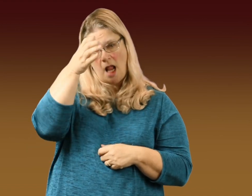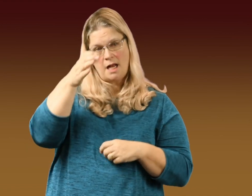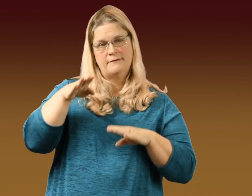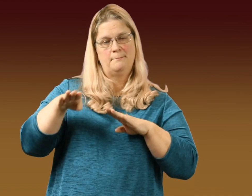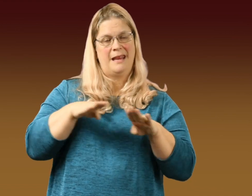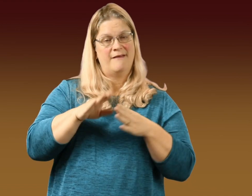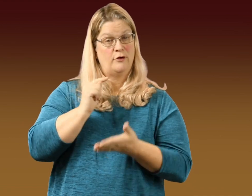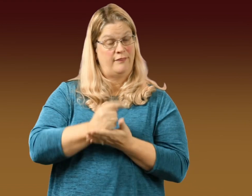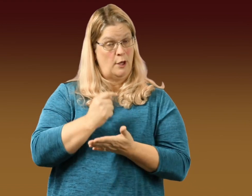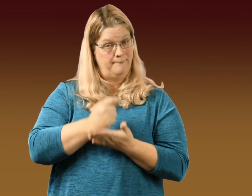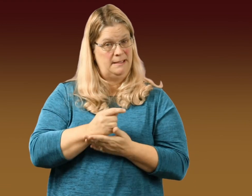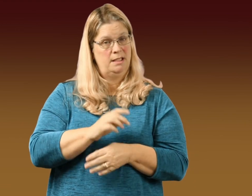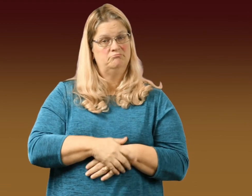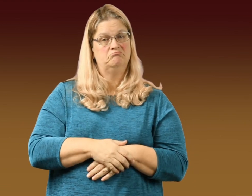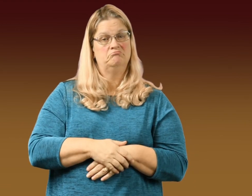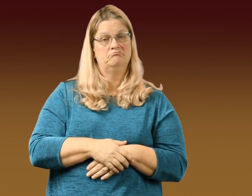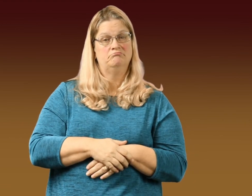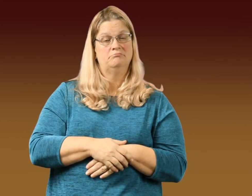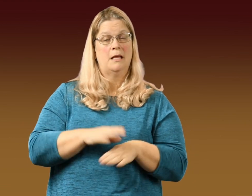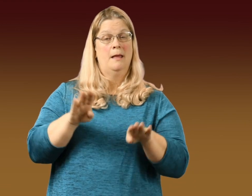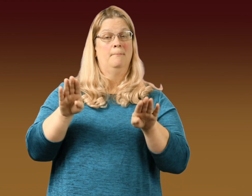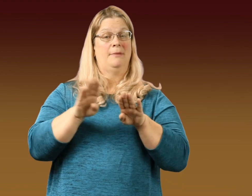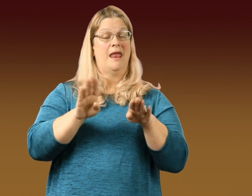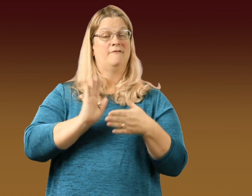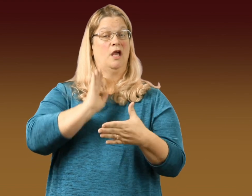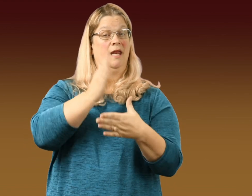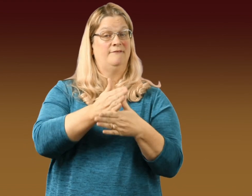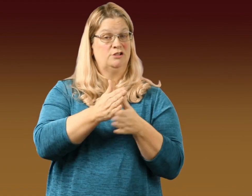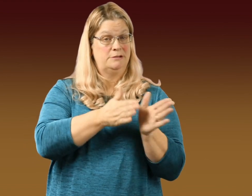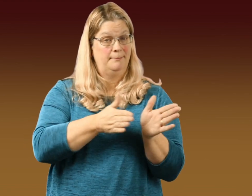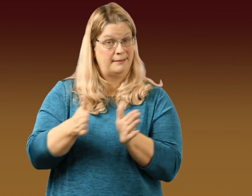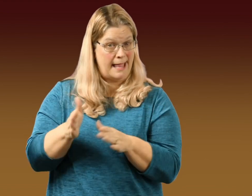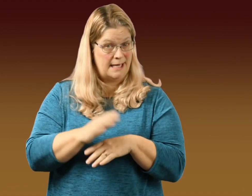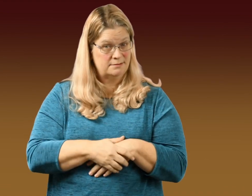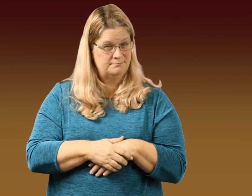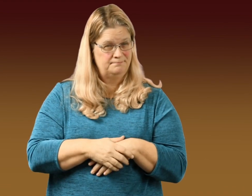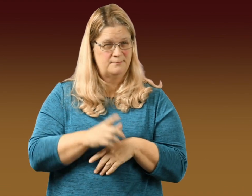cognitive behavioral therapy, behavior intervention plans.